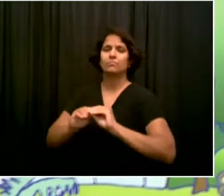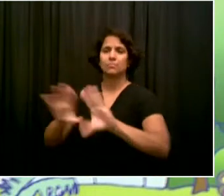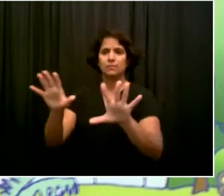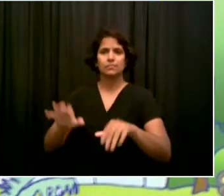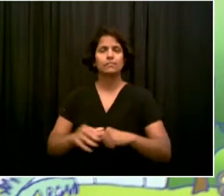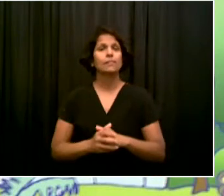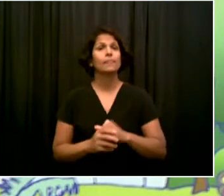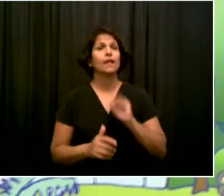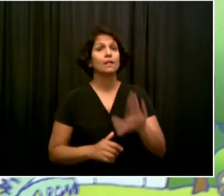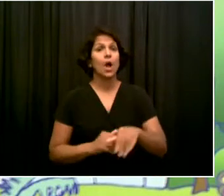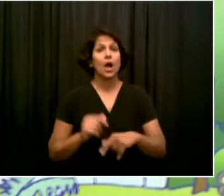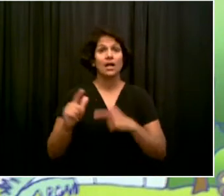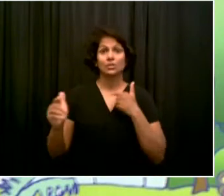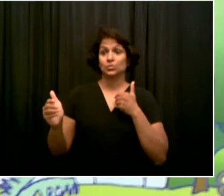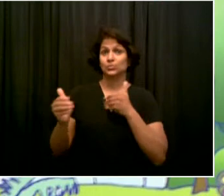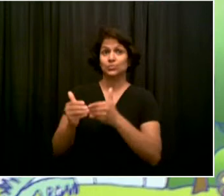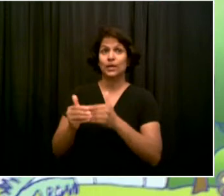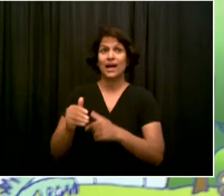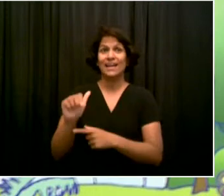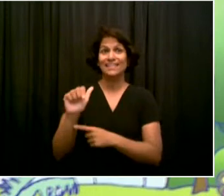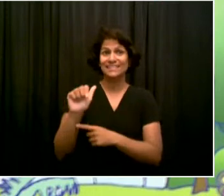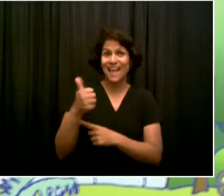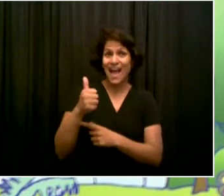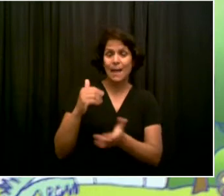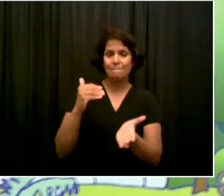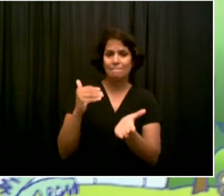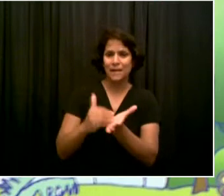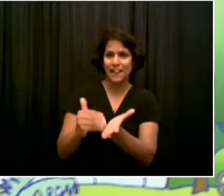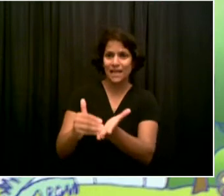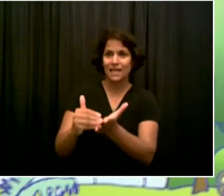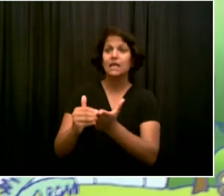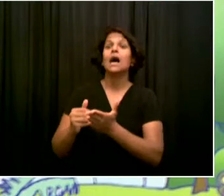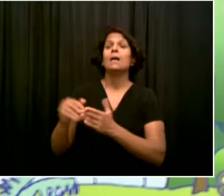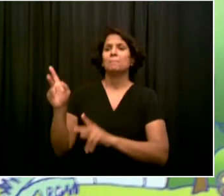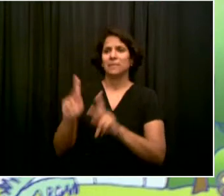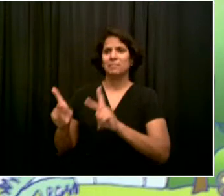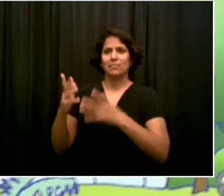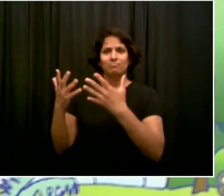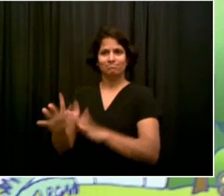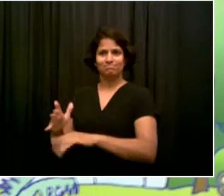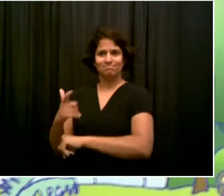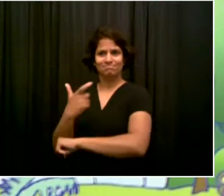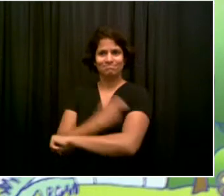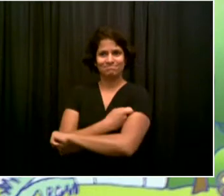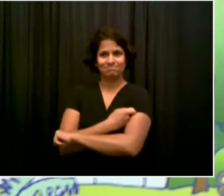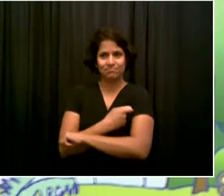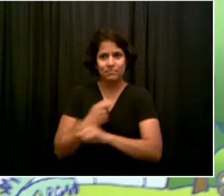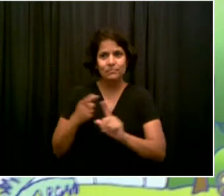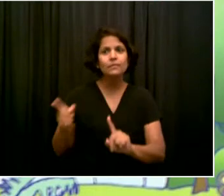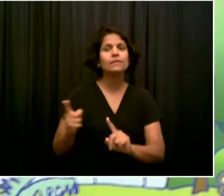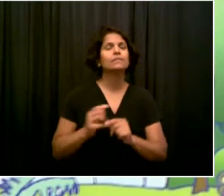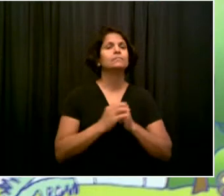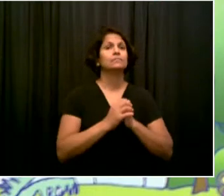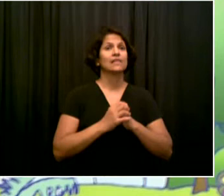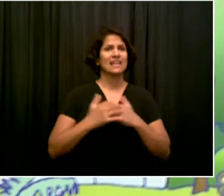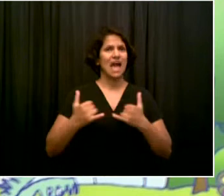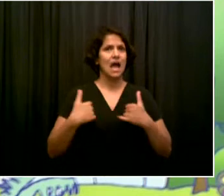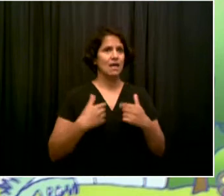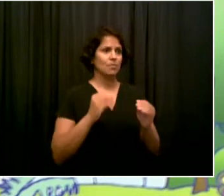AMPLE BECAE USWE ARE TRYING TO EXTEND THAT EFFORT GREATLY. WE ARE COMING UP